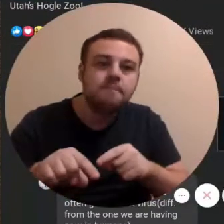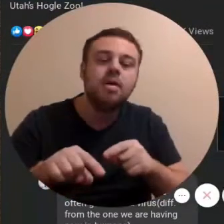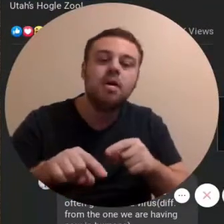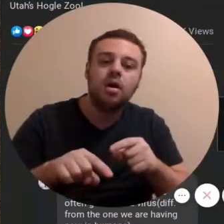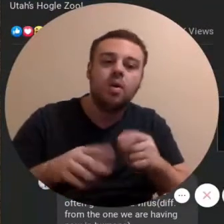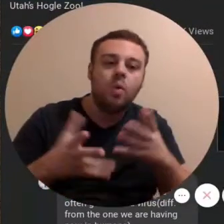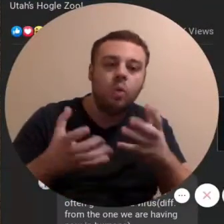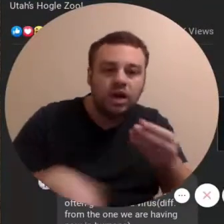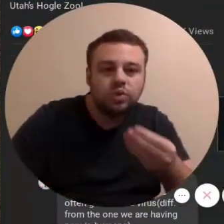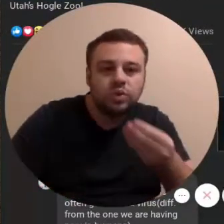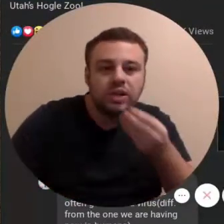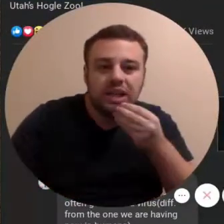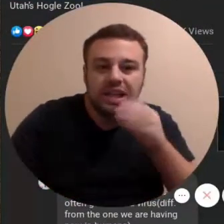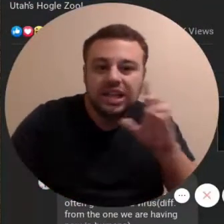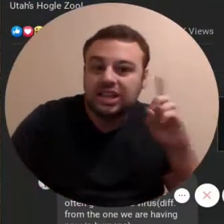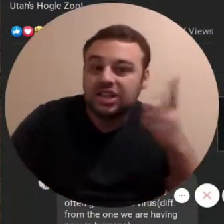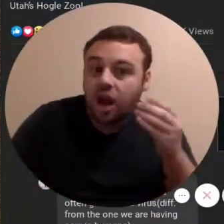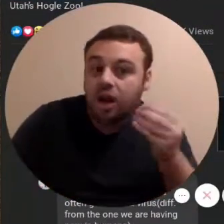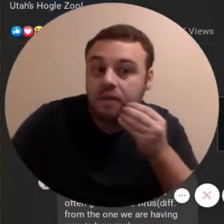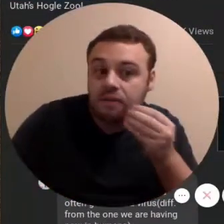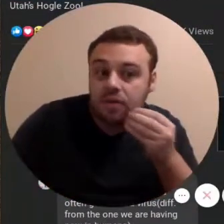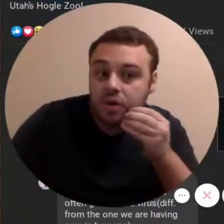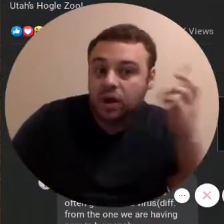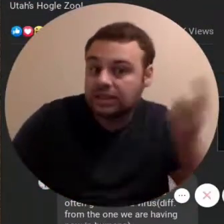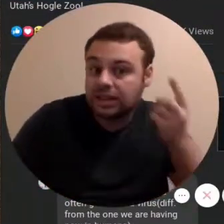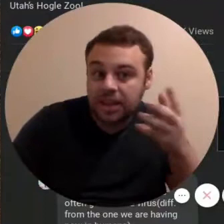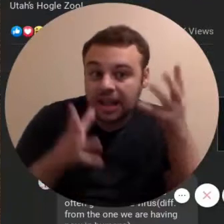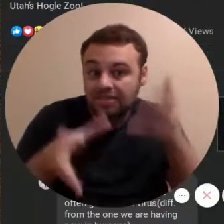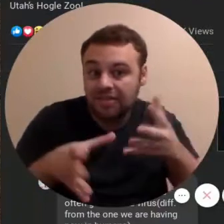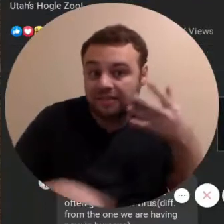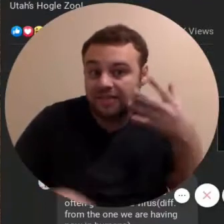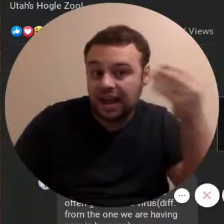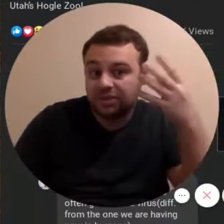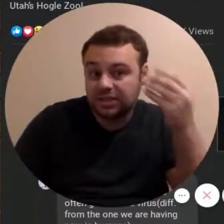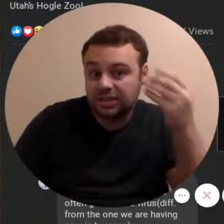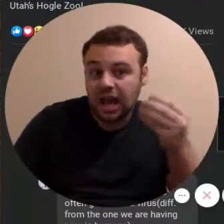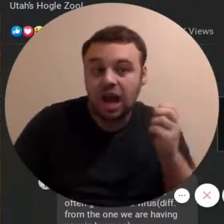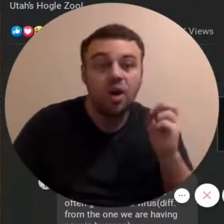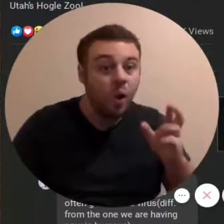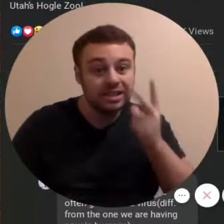unfortunately can mistake your cat or small dog for something to eat, as well.